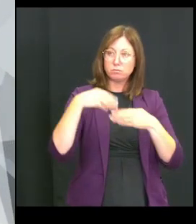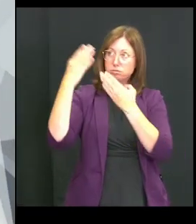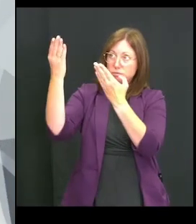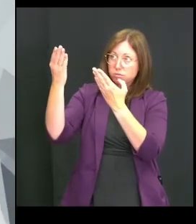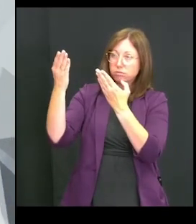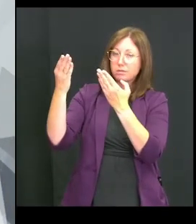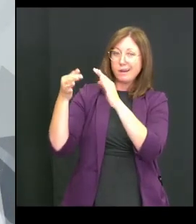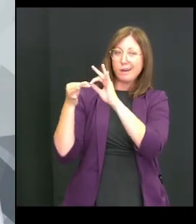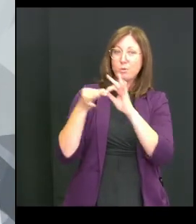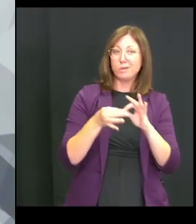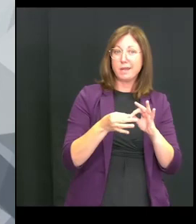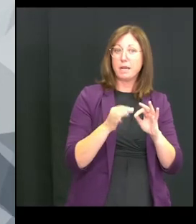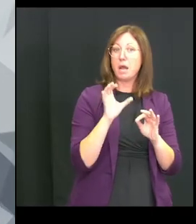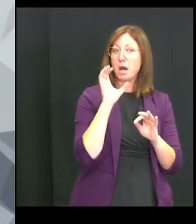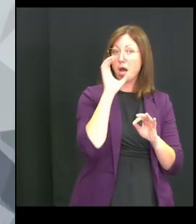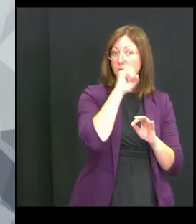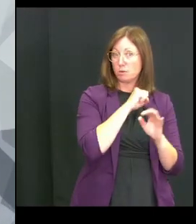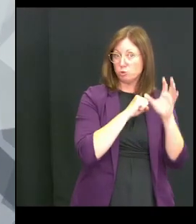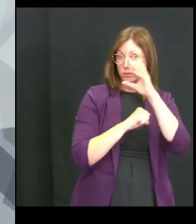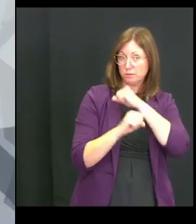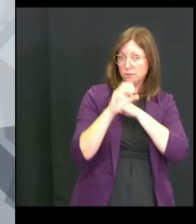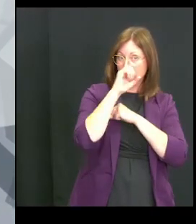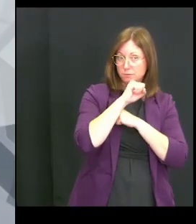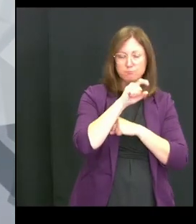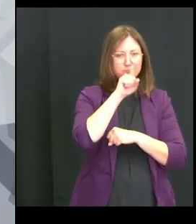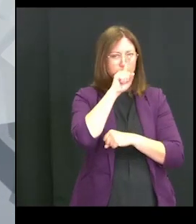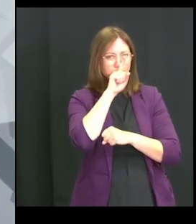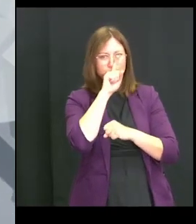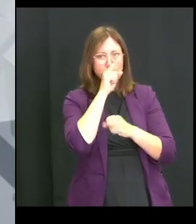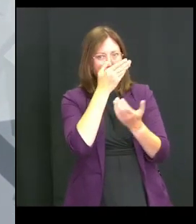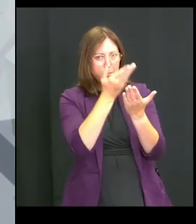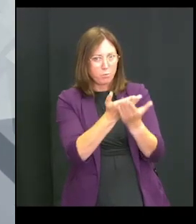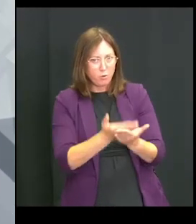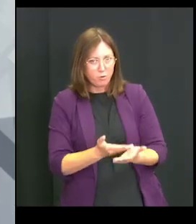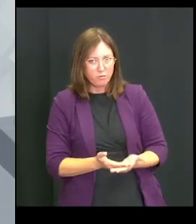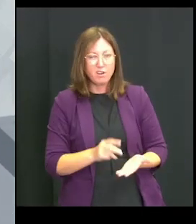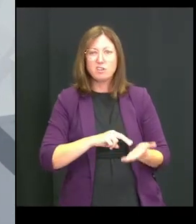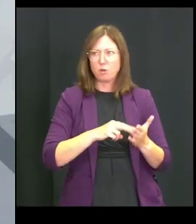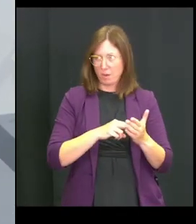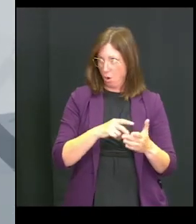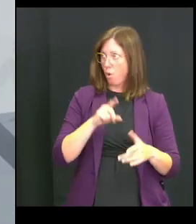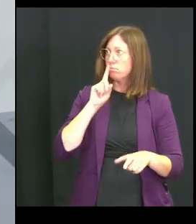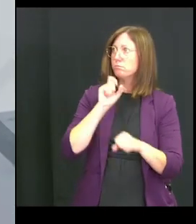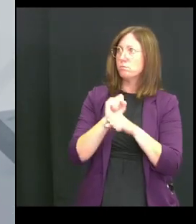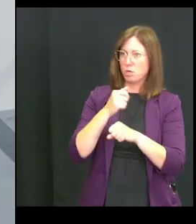on assumptions that we are more extreme in our beliefs and that there is this huge political polarization,